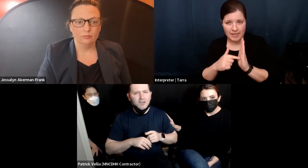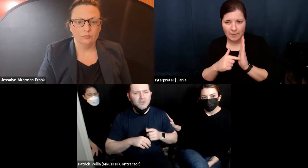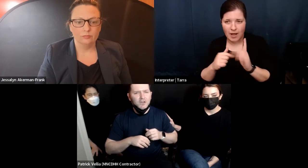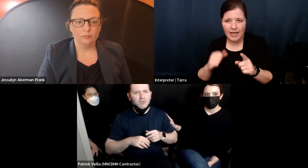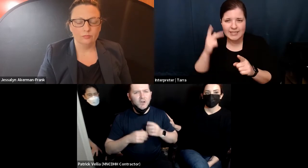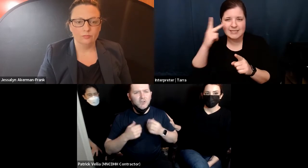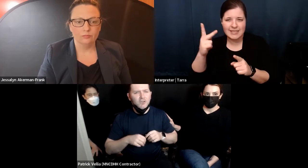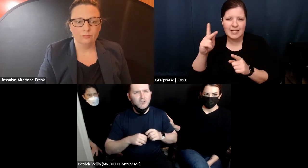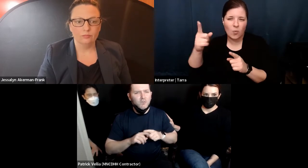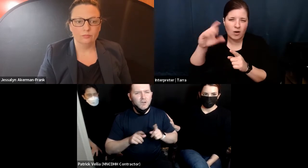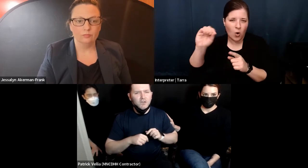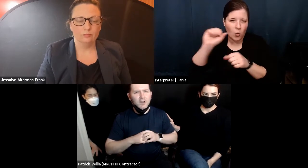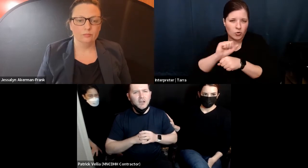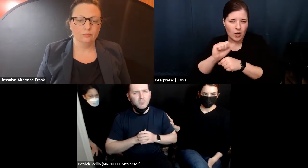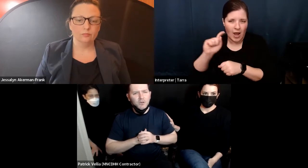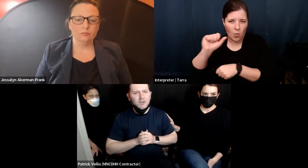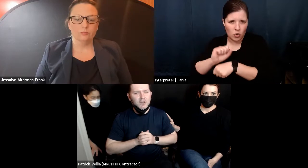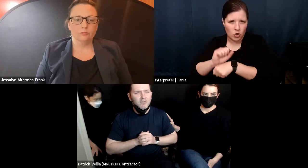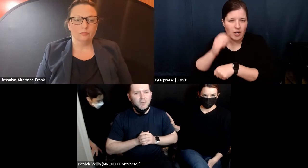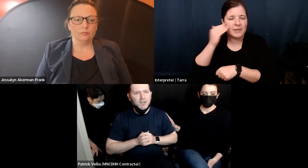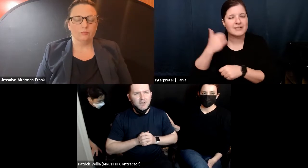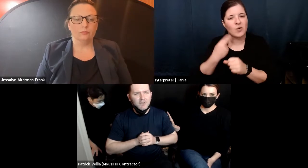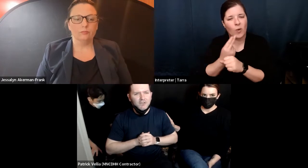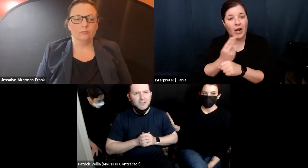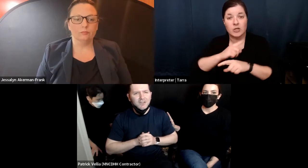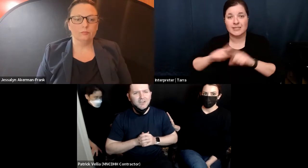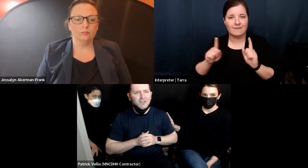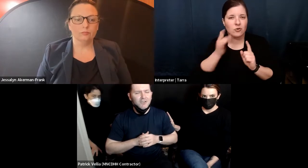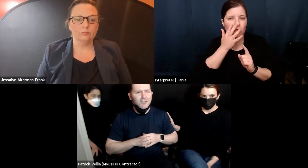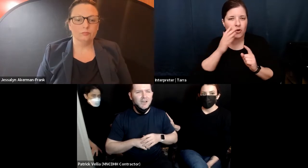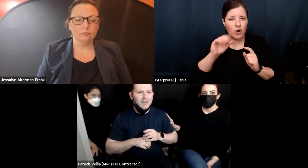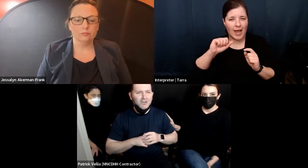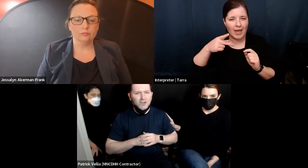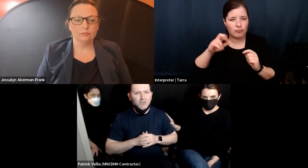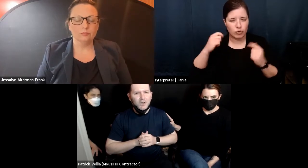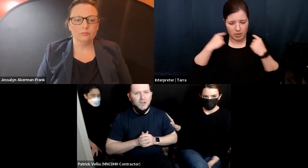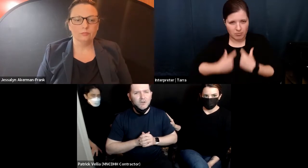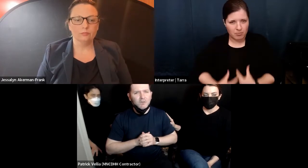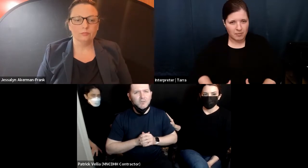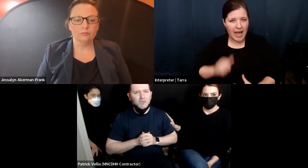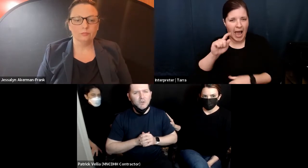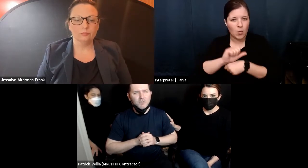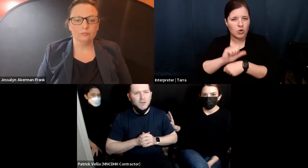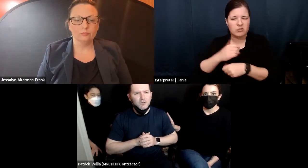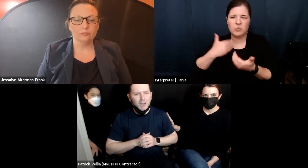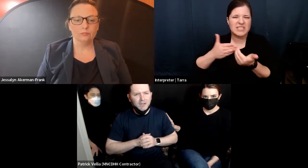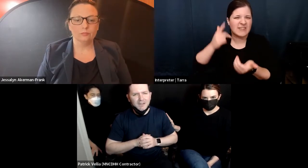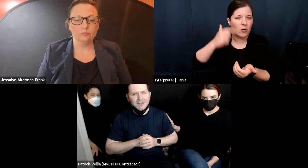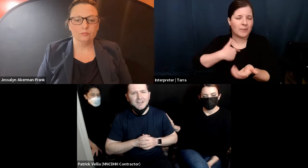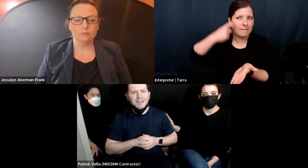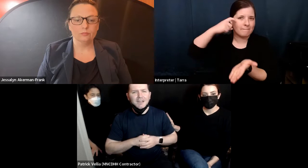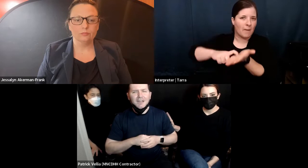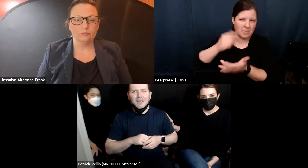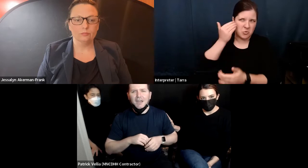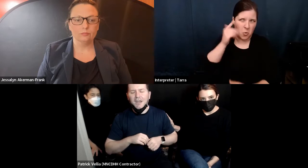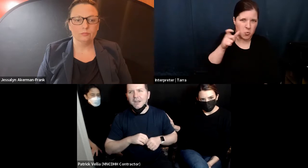unless you're less than two feet away from me.